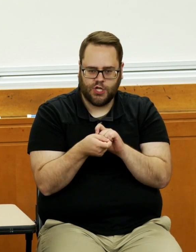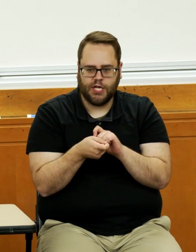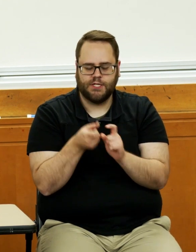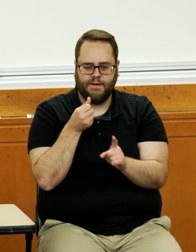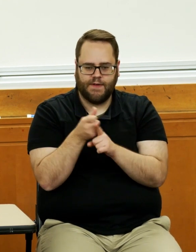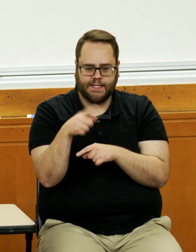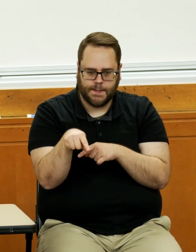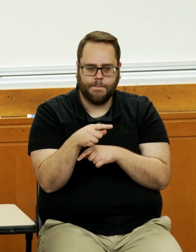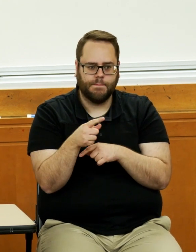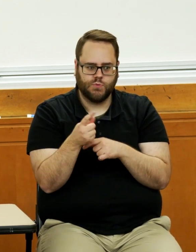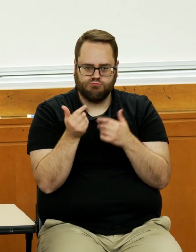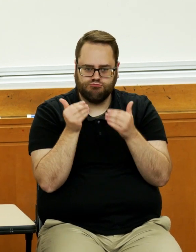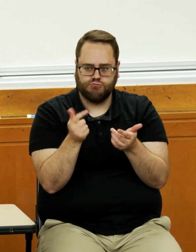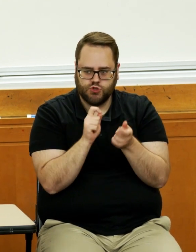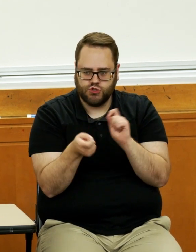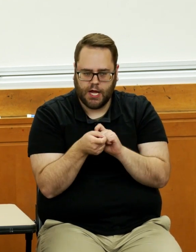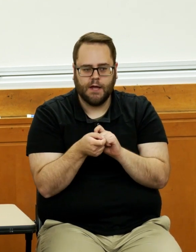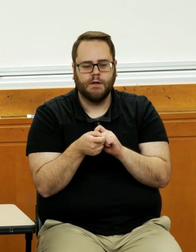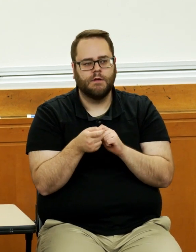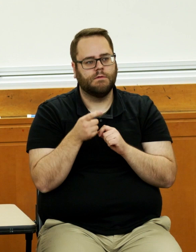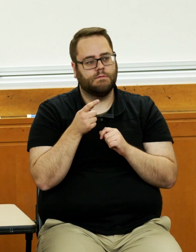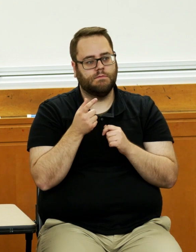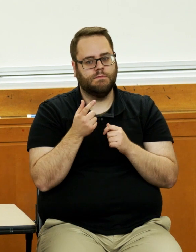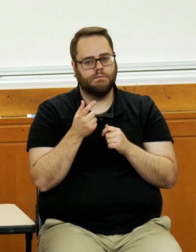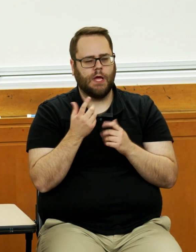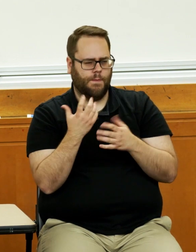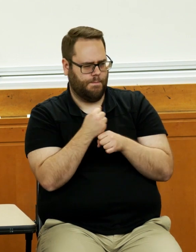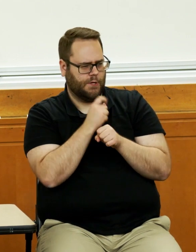and they want to change it. Do you think…like is there…I want to make sure I'm understanding your